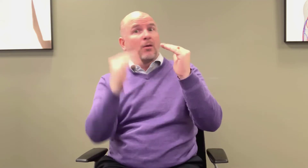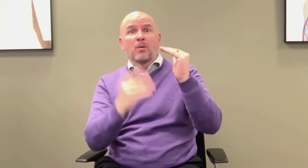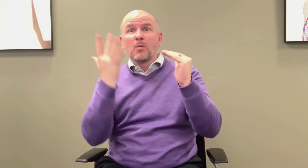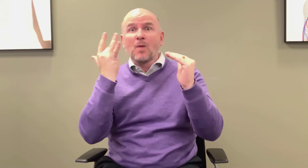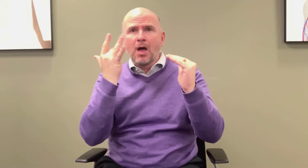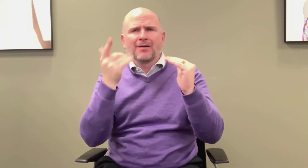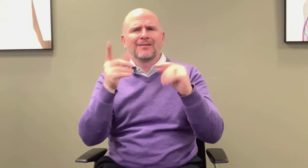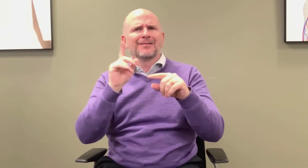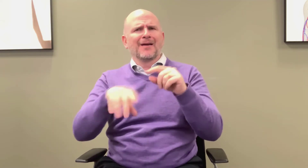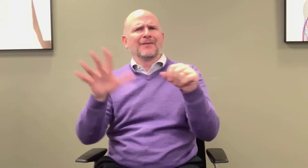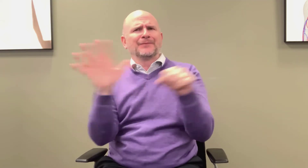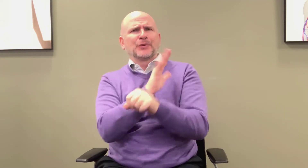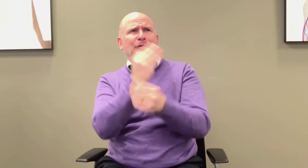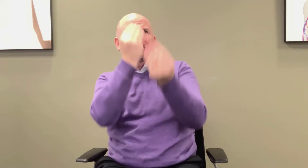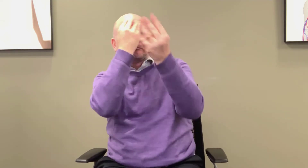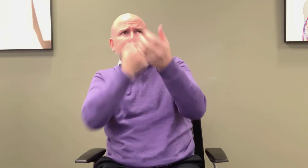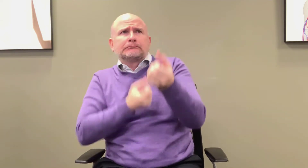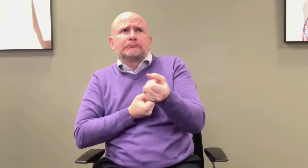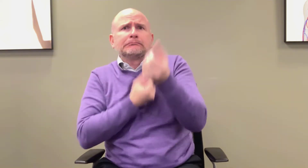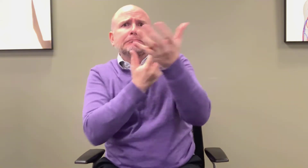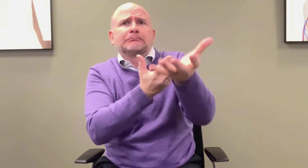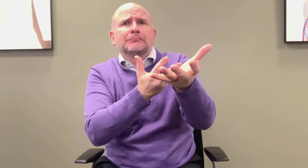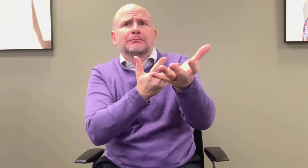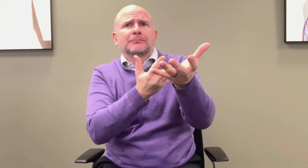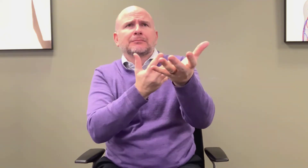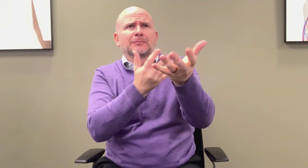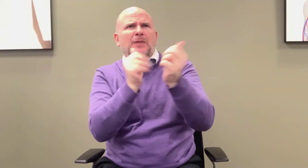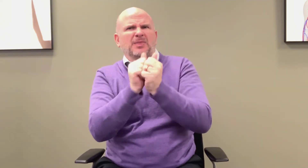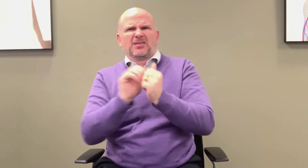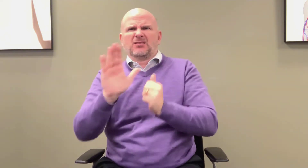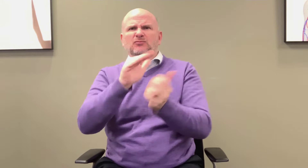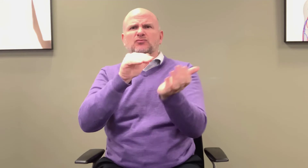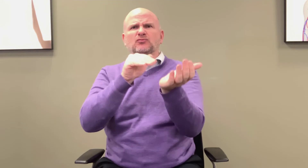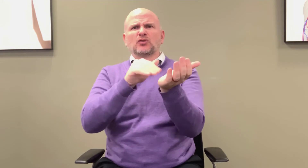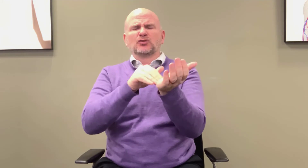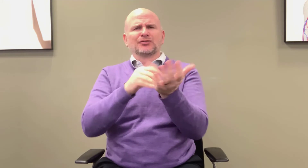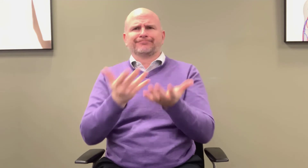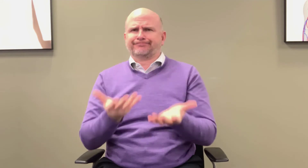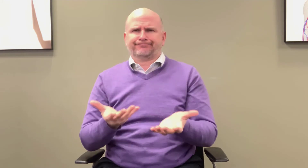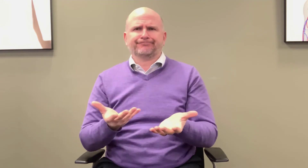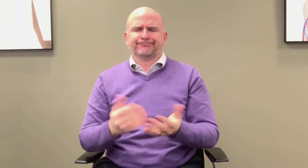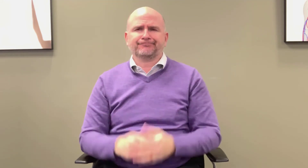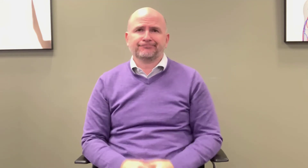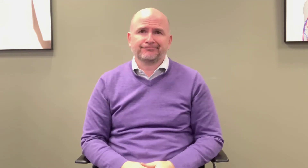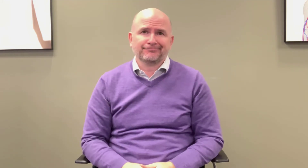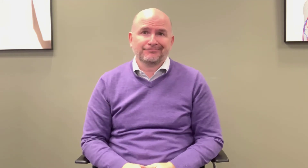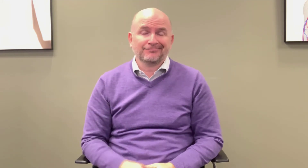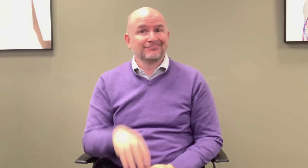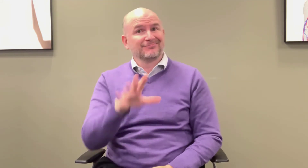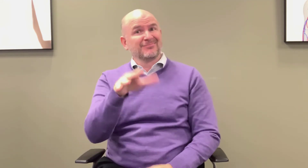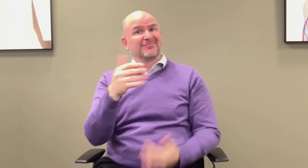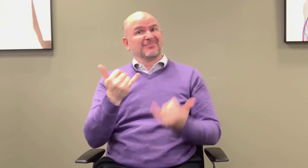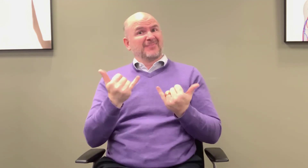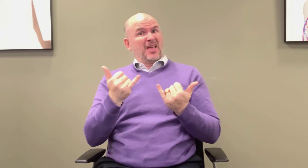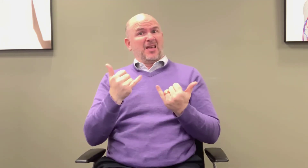health care provider, which leads to misdiagnosis and under diagnosis of